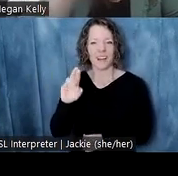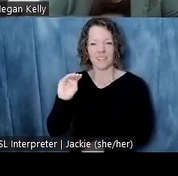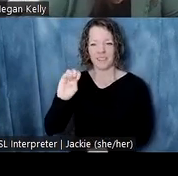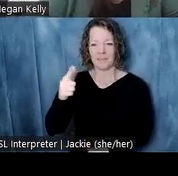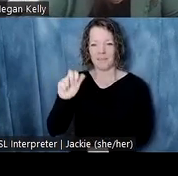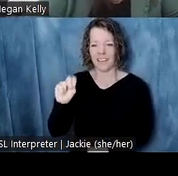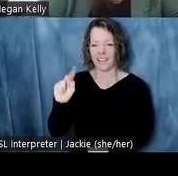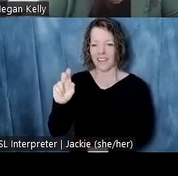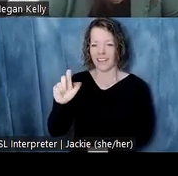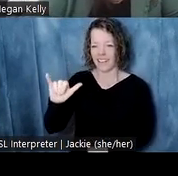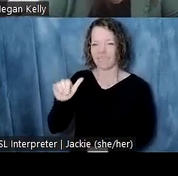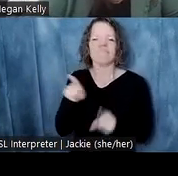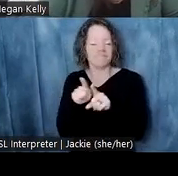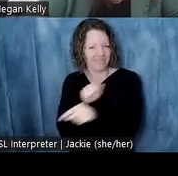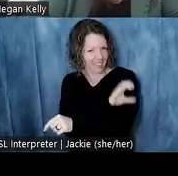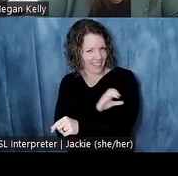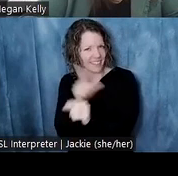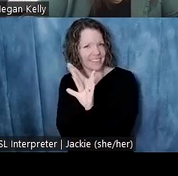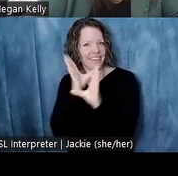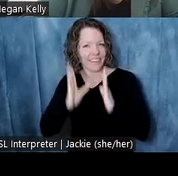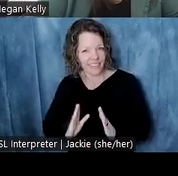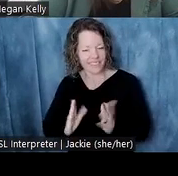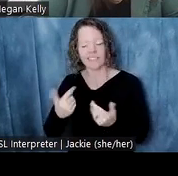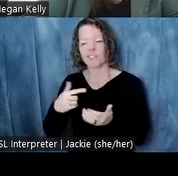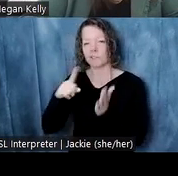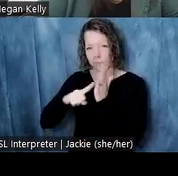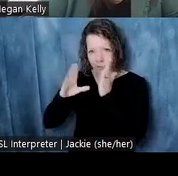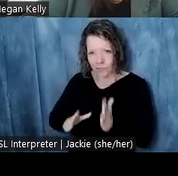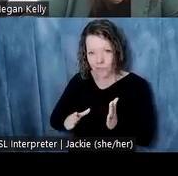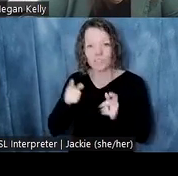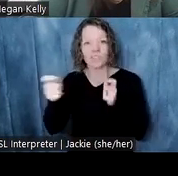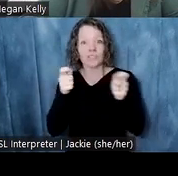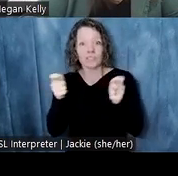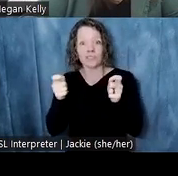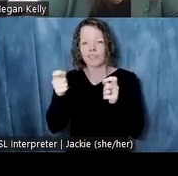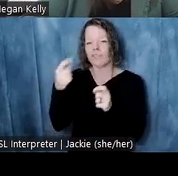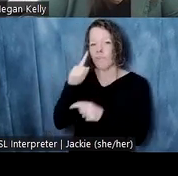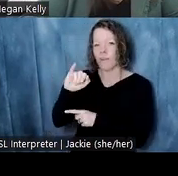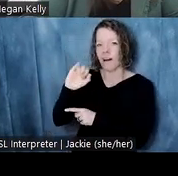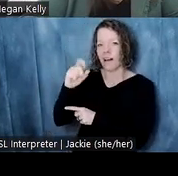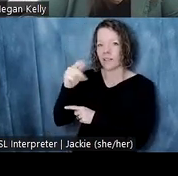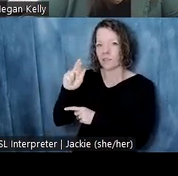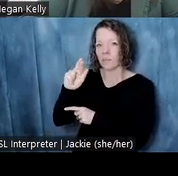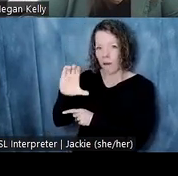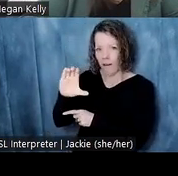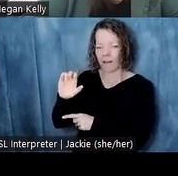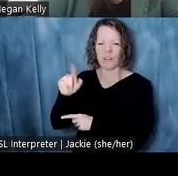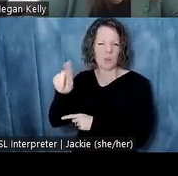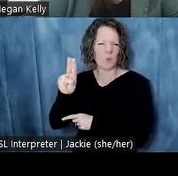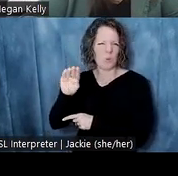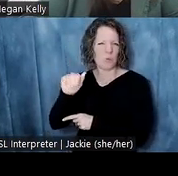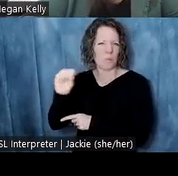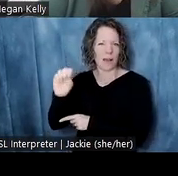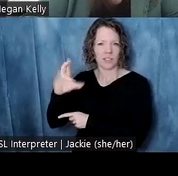also a clinical psychologist, researcher, and Director of iSPARC at UMass Chan Medical School.